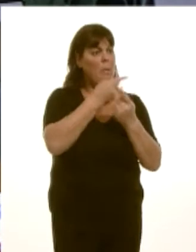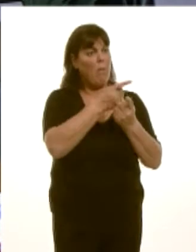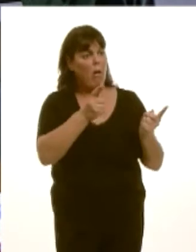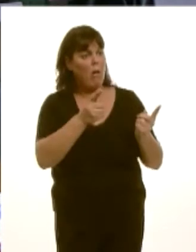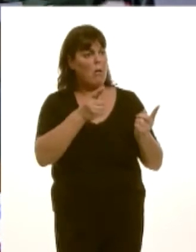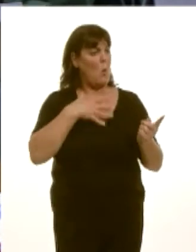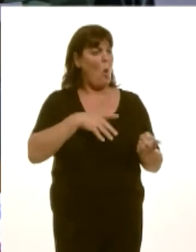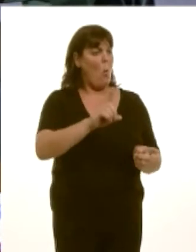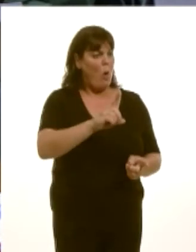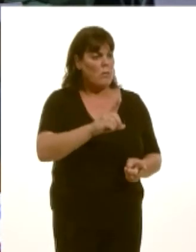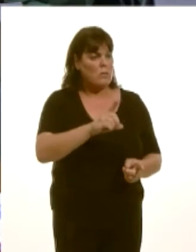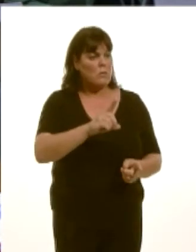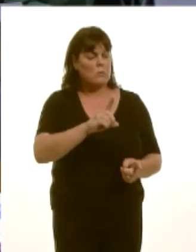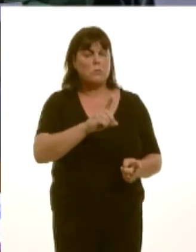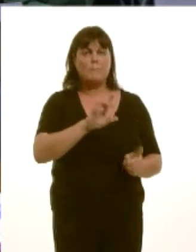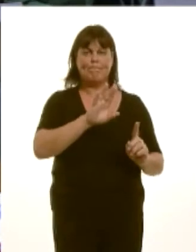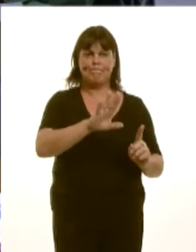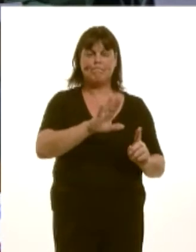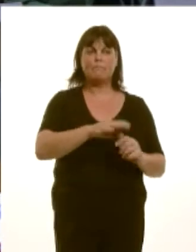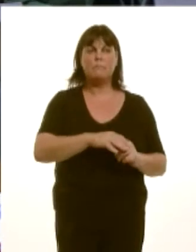I think that the first thing that we need to do is to make sure that people have their